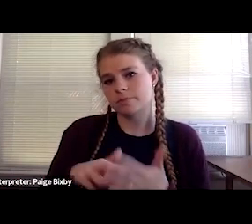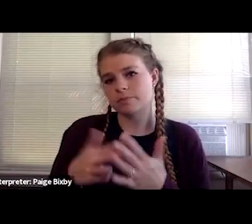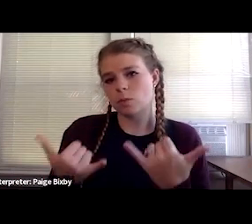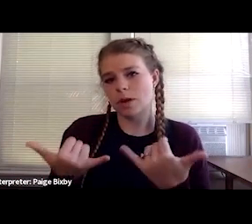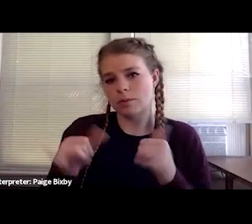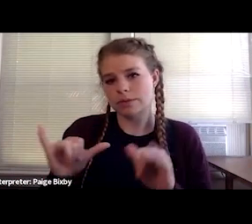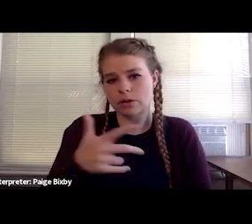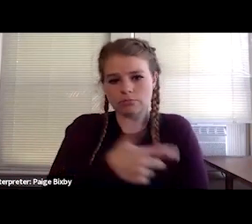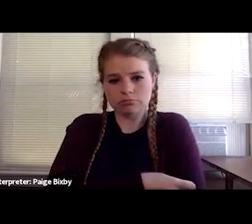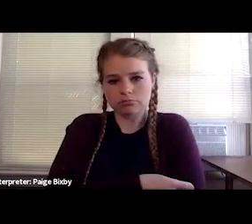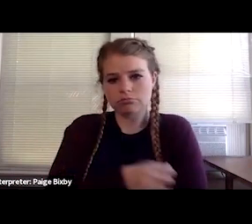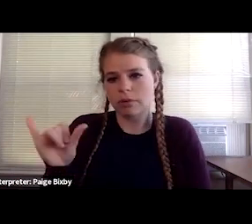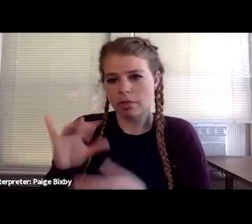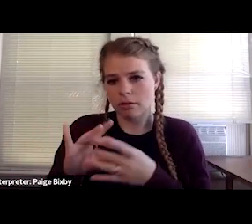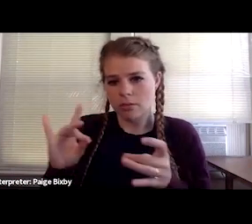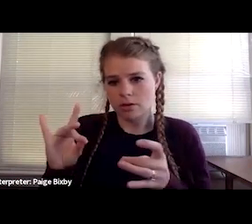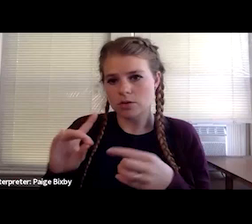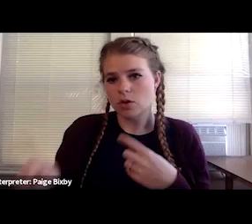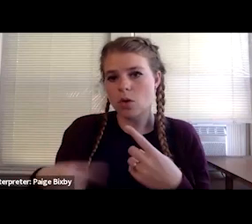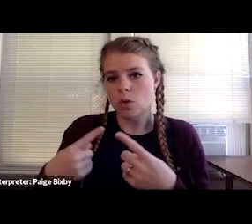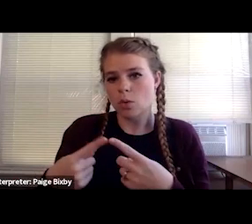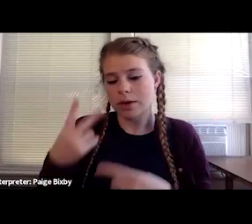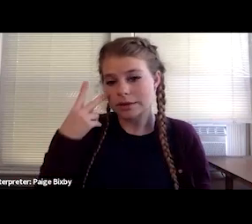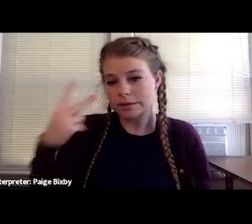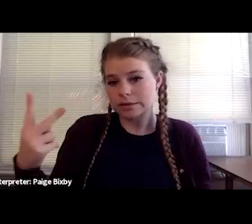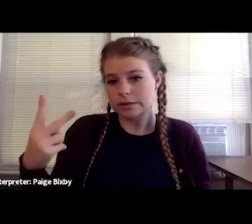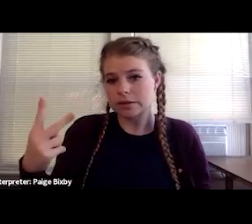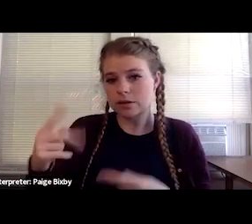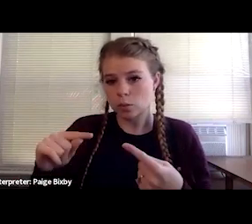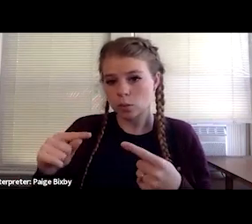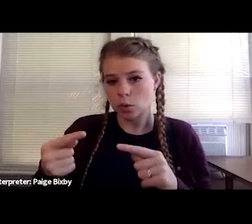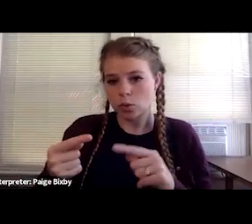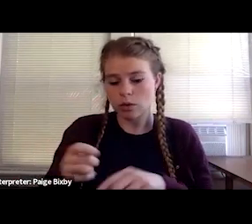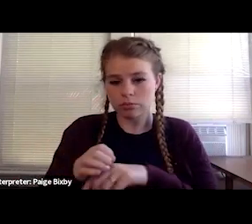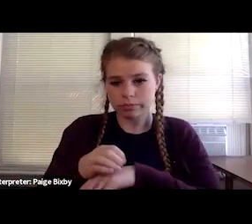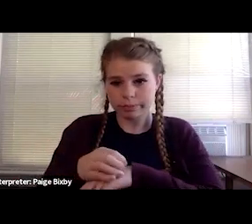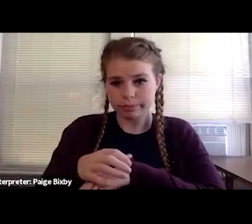and now when I see the wounds starting to develop, you know, I have my own little process